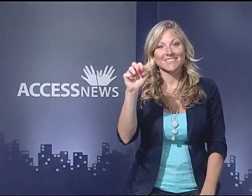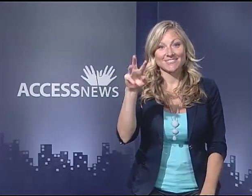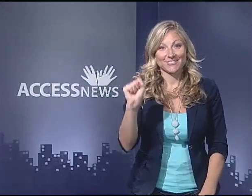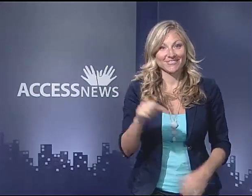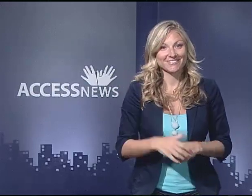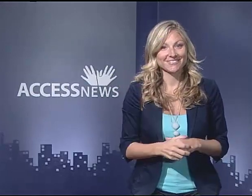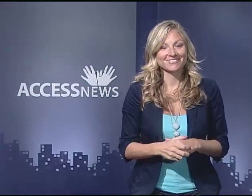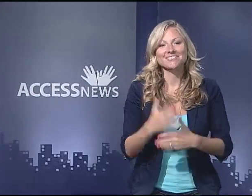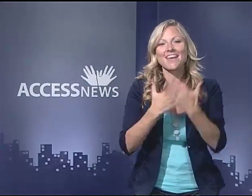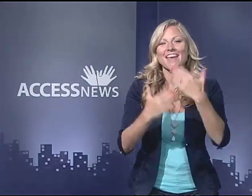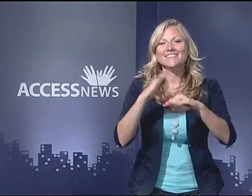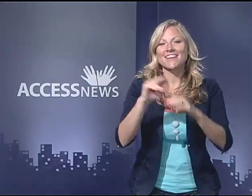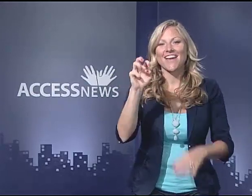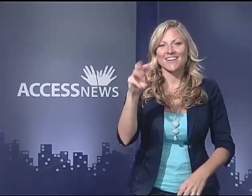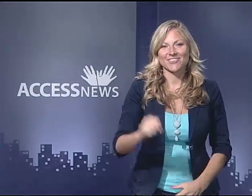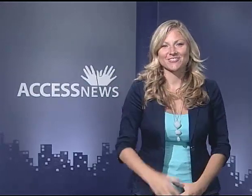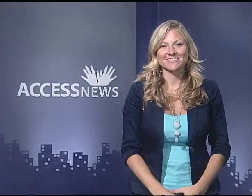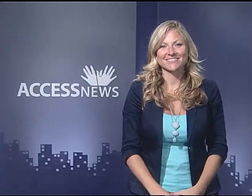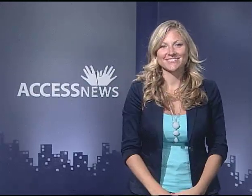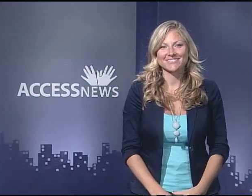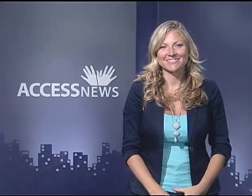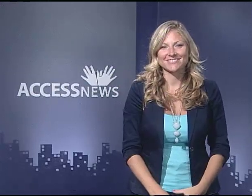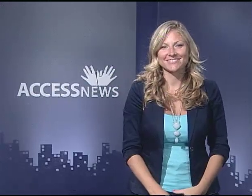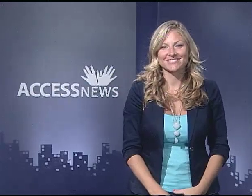You're watching ACCESS News; Hands on News.